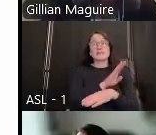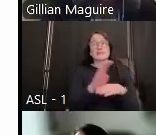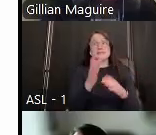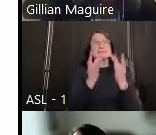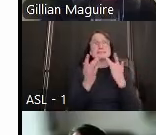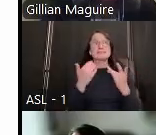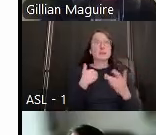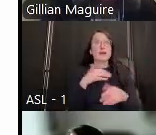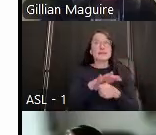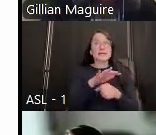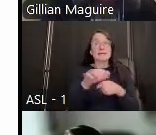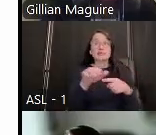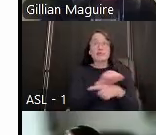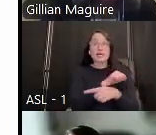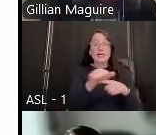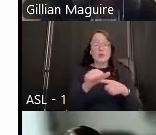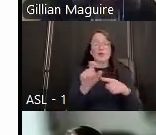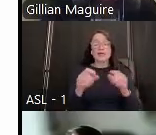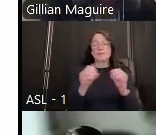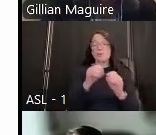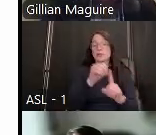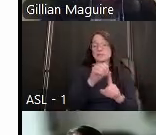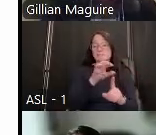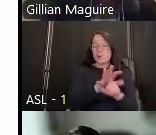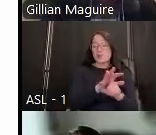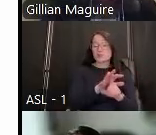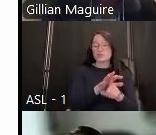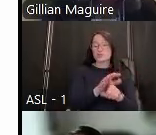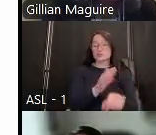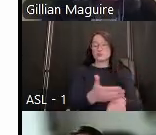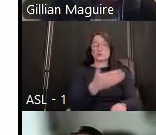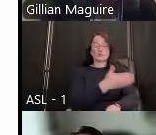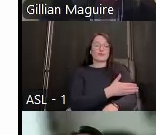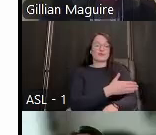employer uh, in their workplace. I don't know if there's any resources that we could uh,